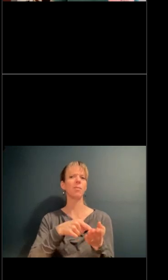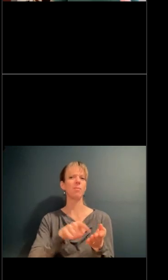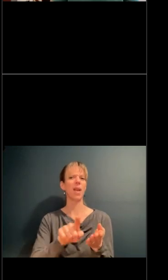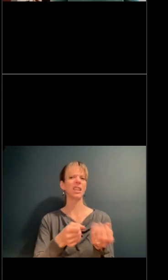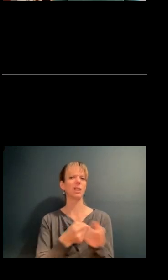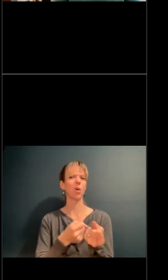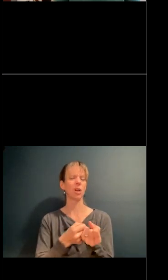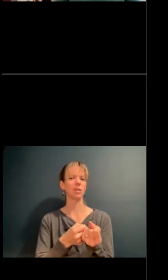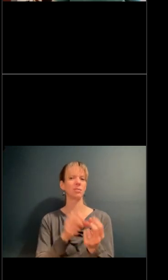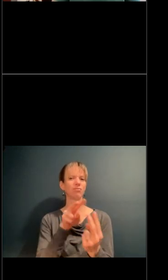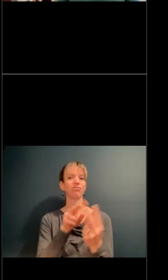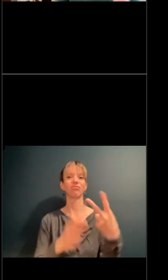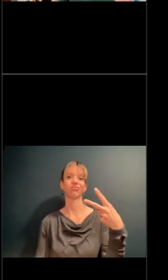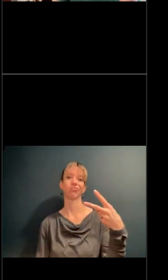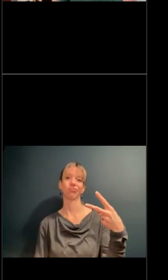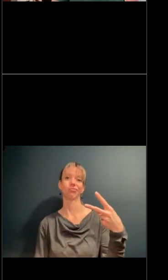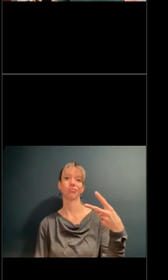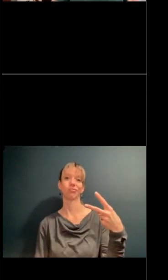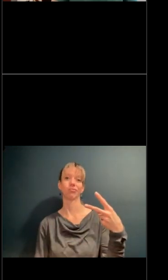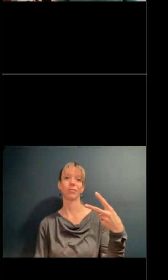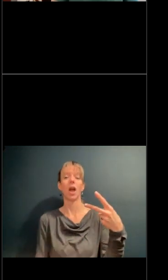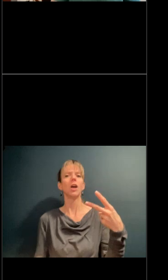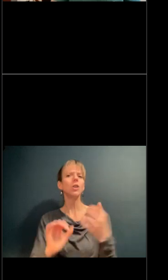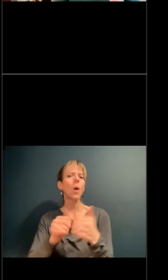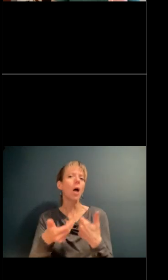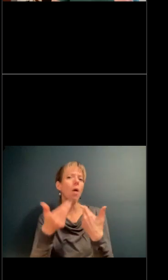The challenge we have is to think about how do we provide the opportunities,